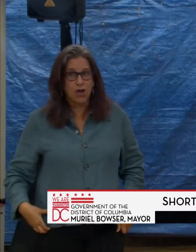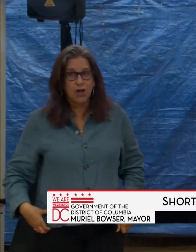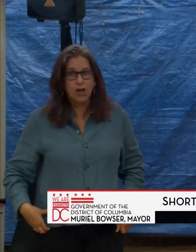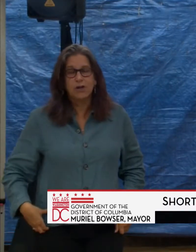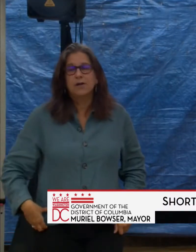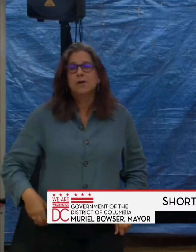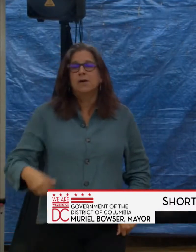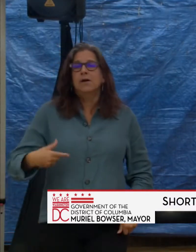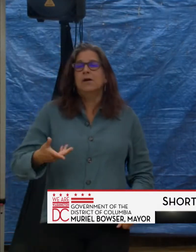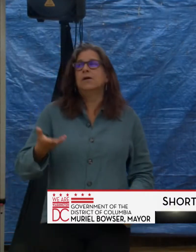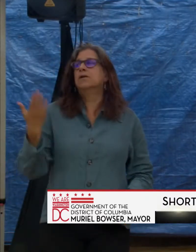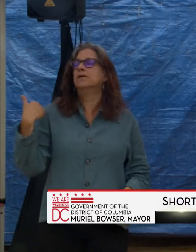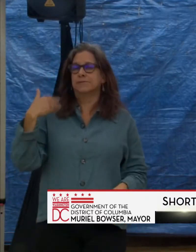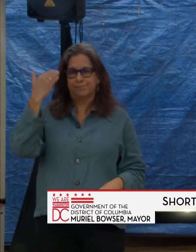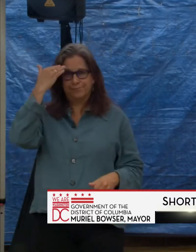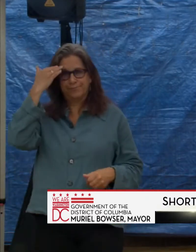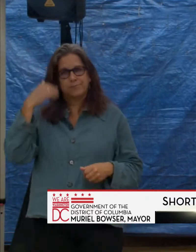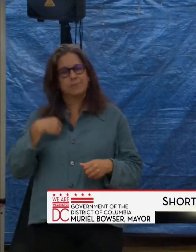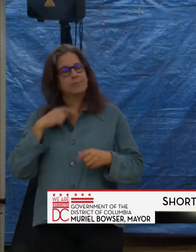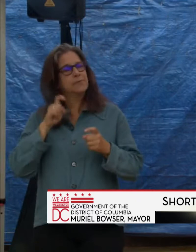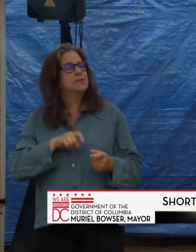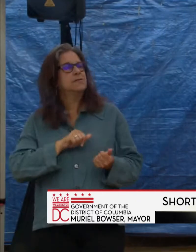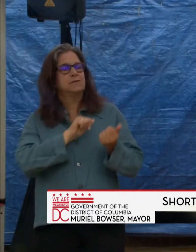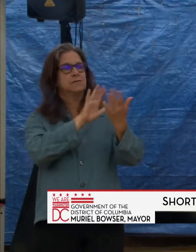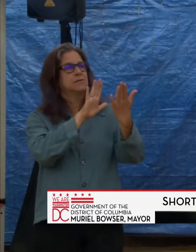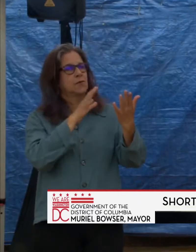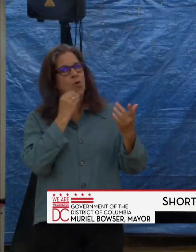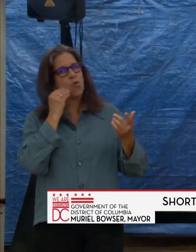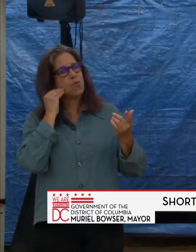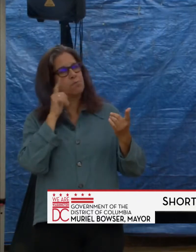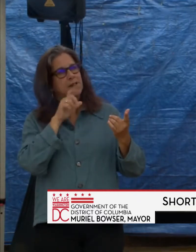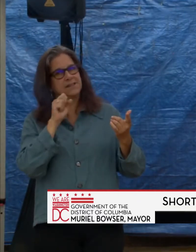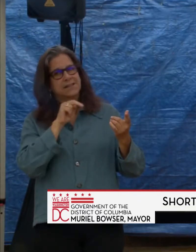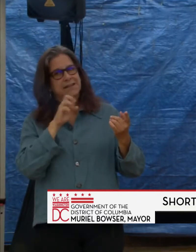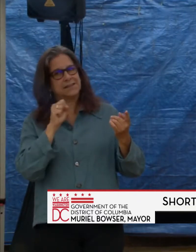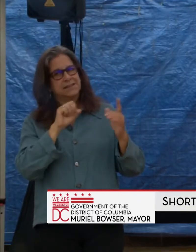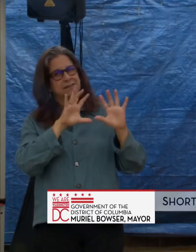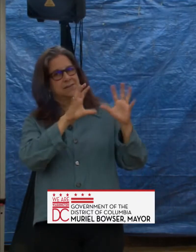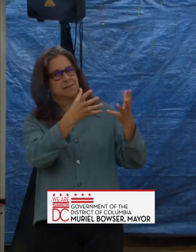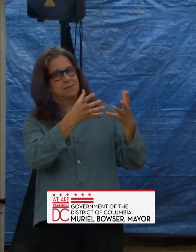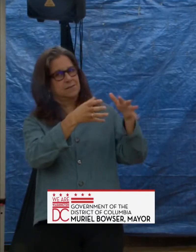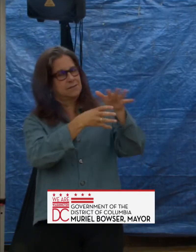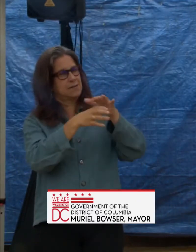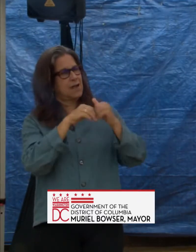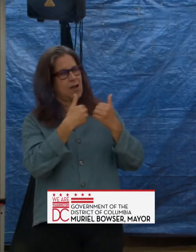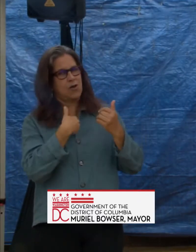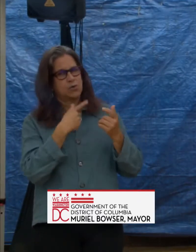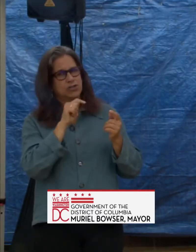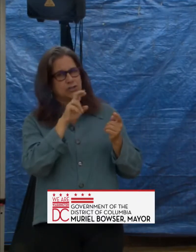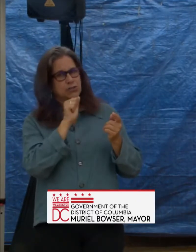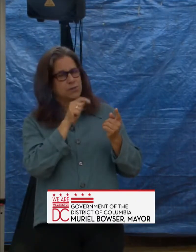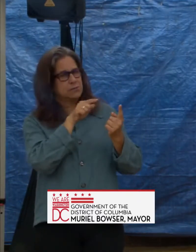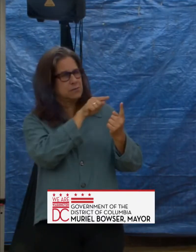OURSELVES BY HOW WE TREAT THOSE MOST IN NEED. WE COMMITTED TO MAKE HOMELESSNESS THEN, AS WE DO